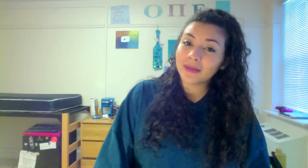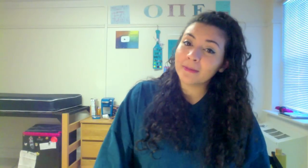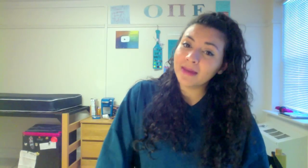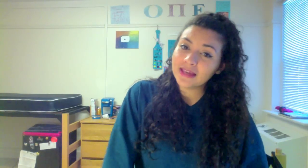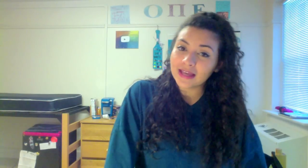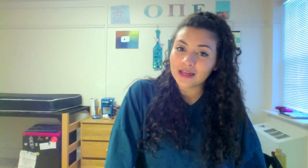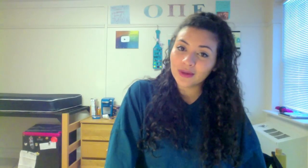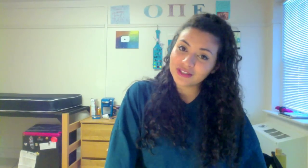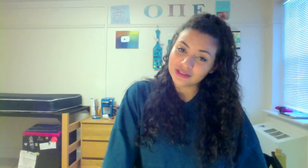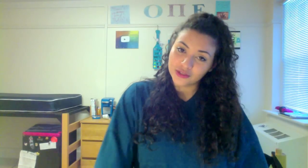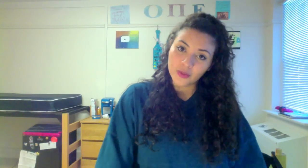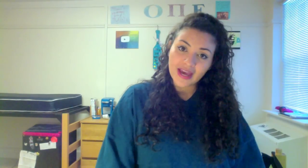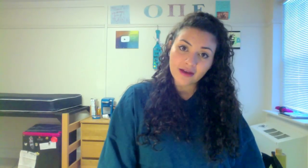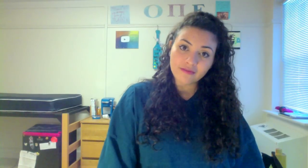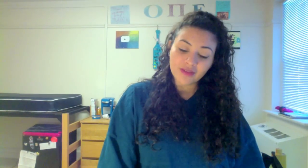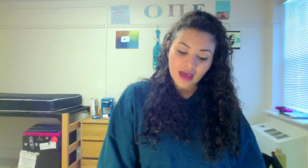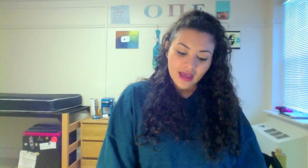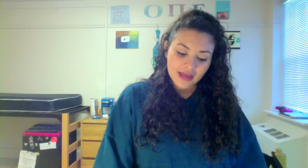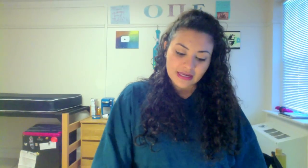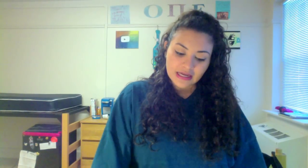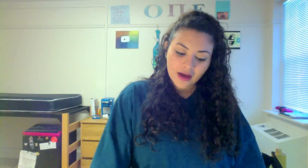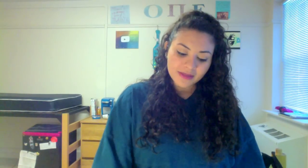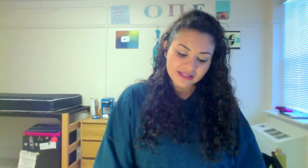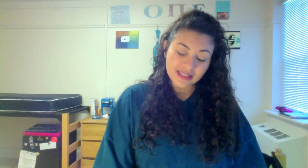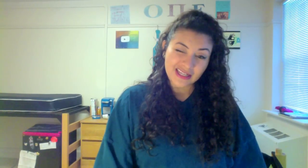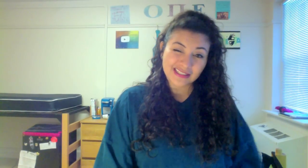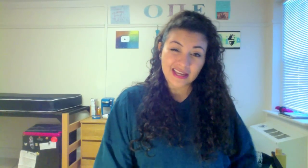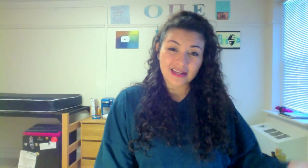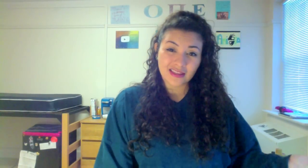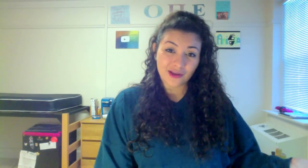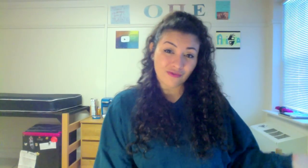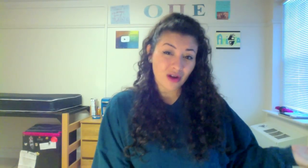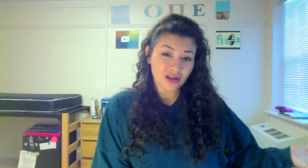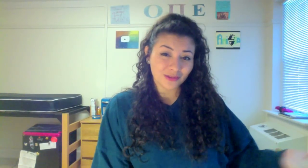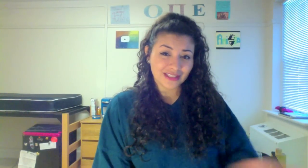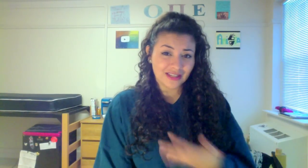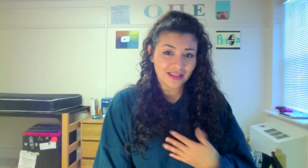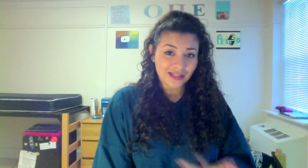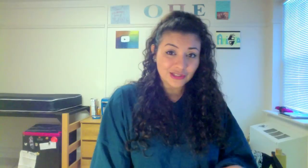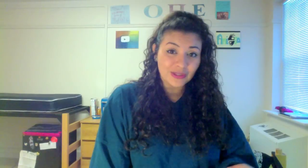me to make or questions you have, any comments, did I say anything wrong?Was anything I showed